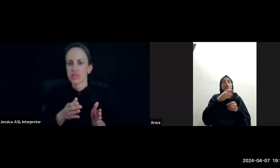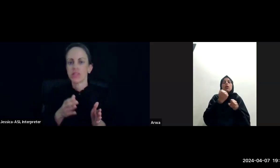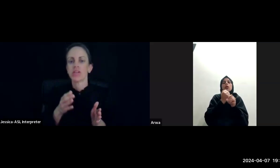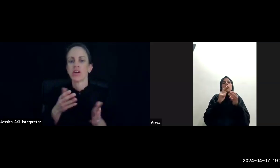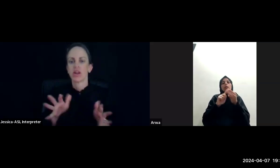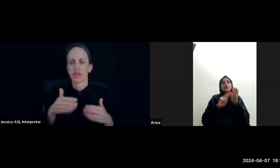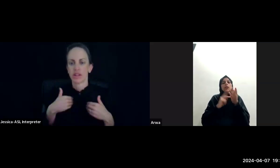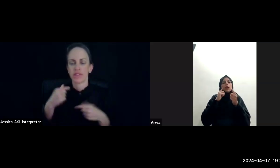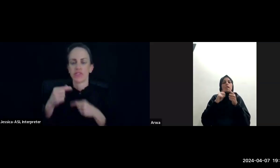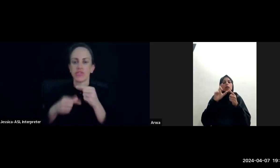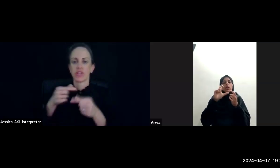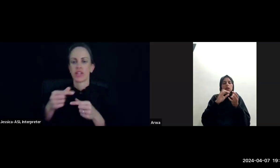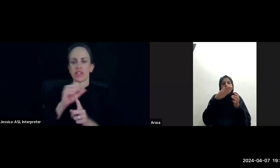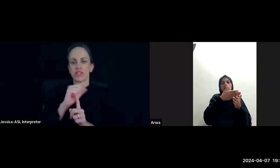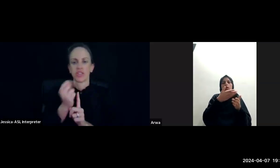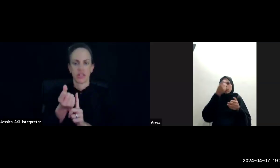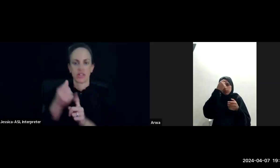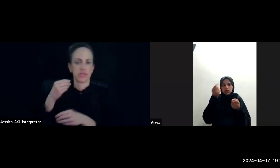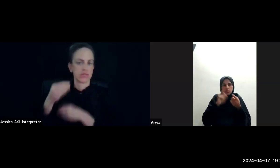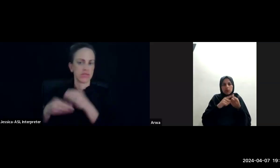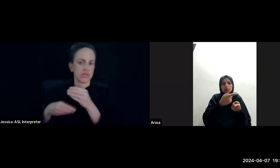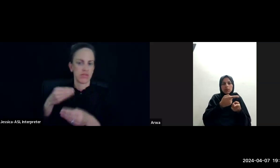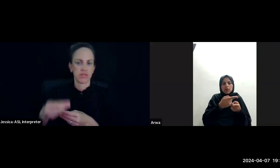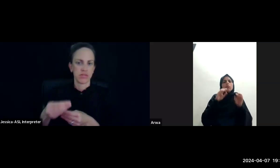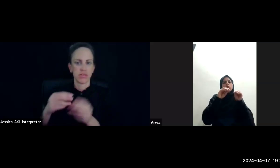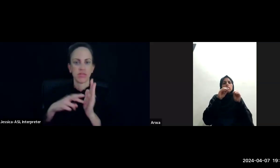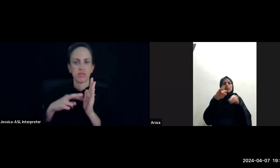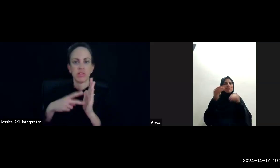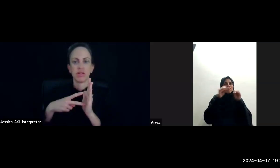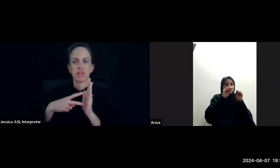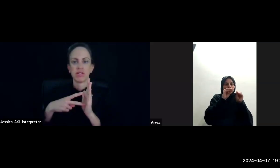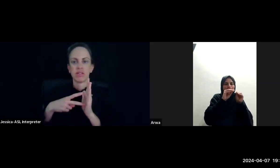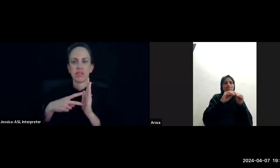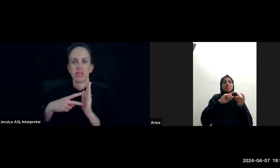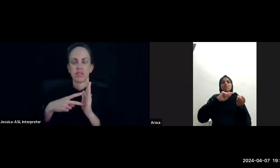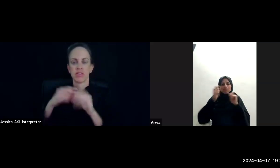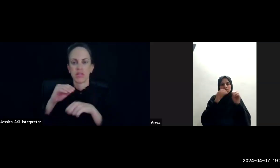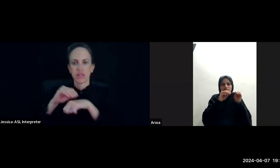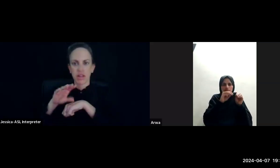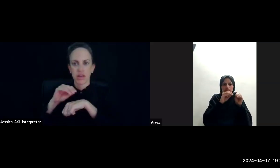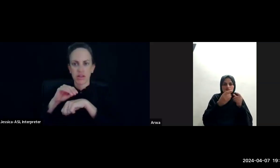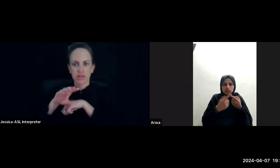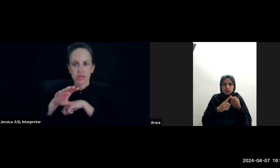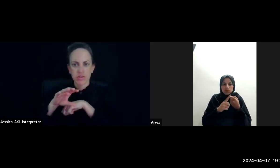the family therefore came for counseling. We took the pedigree. It was classical autosomal recessive